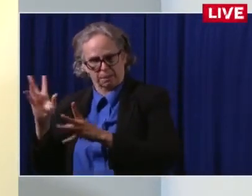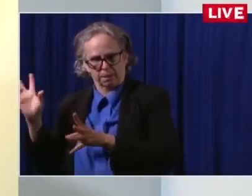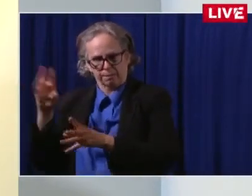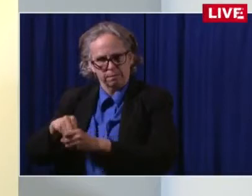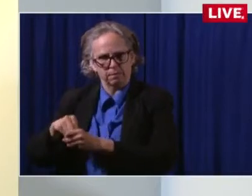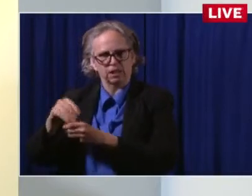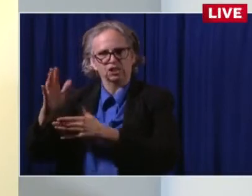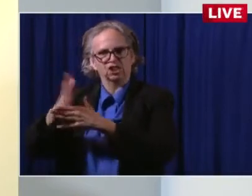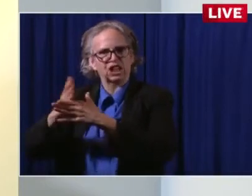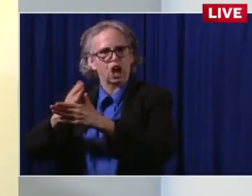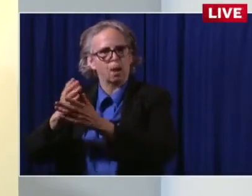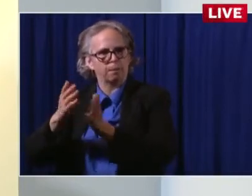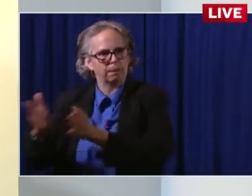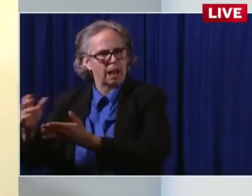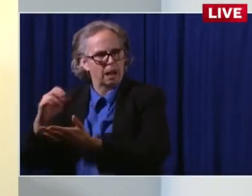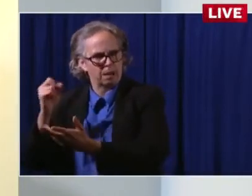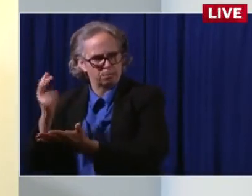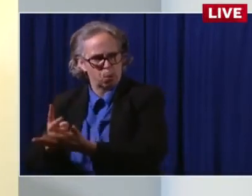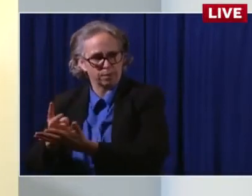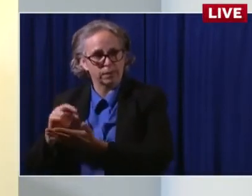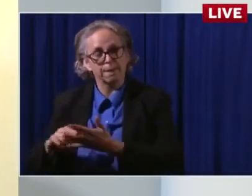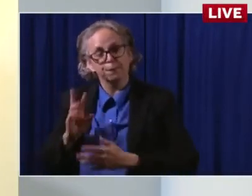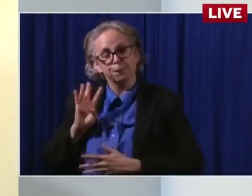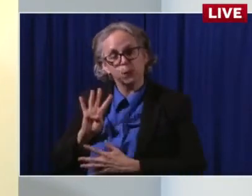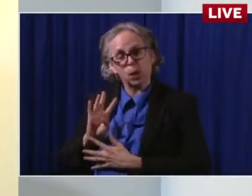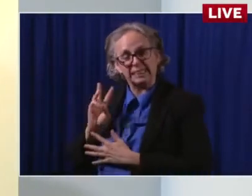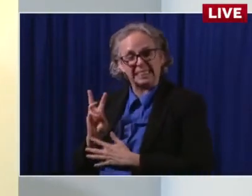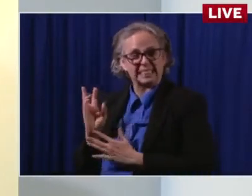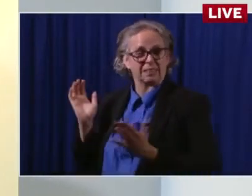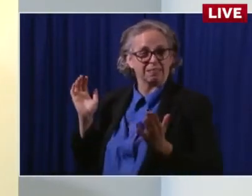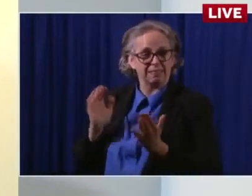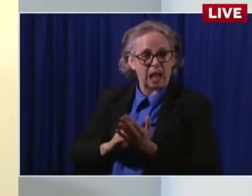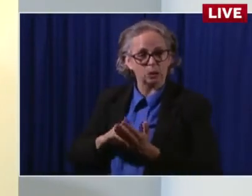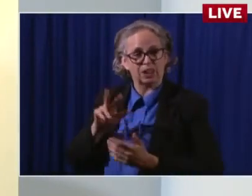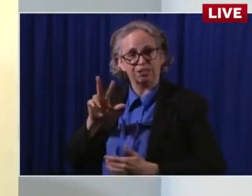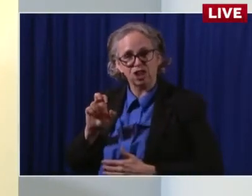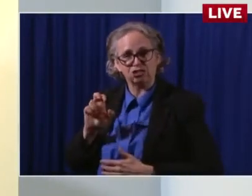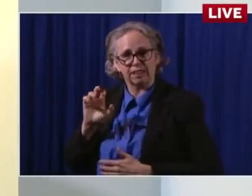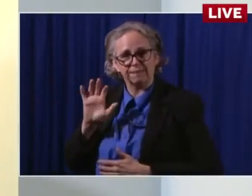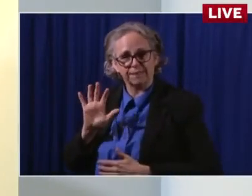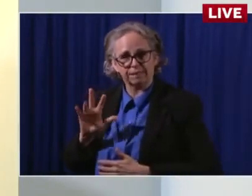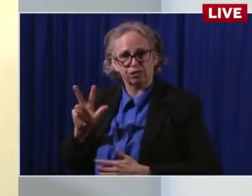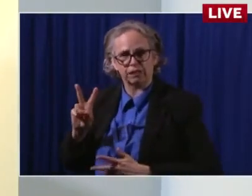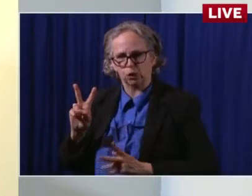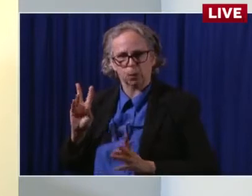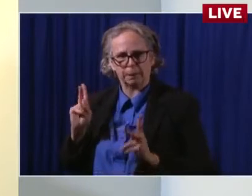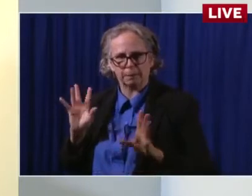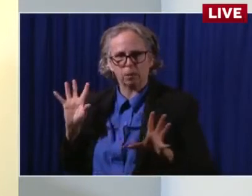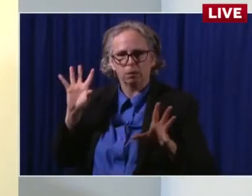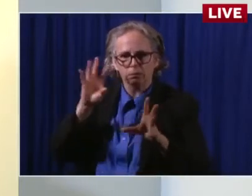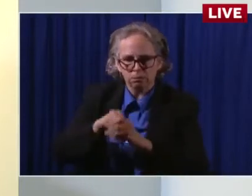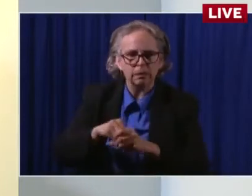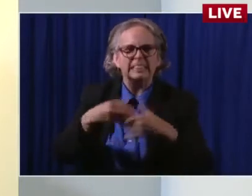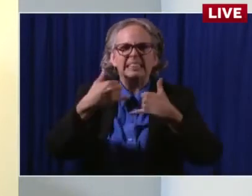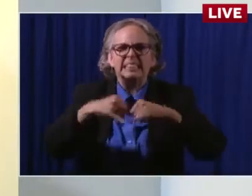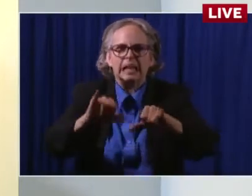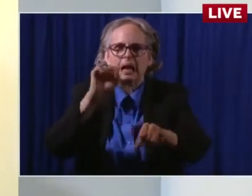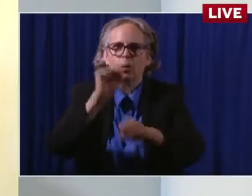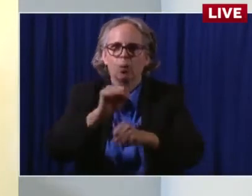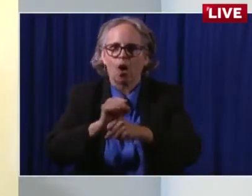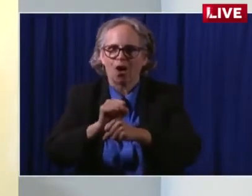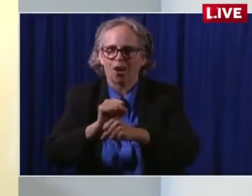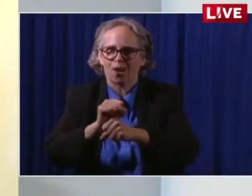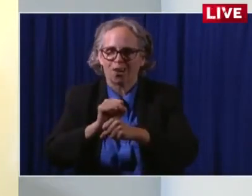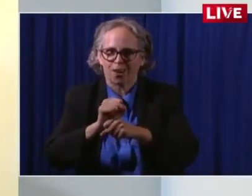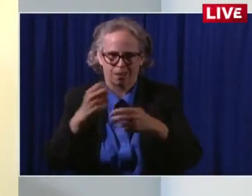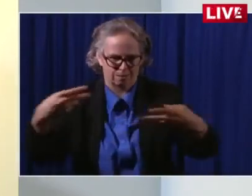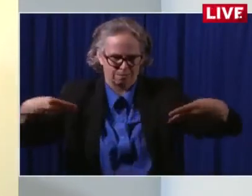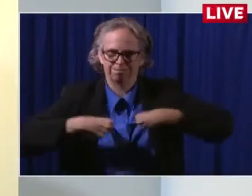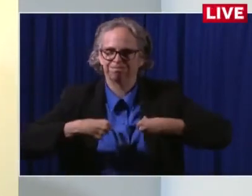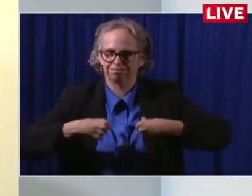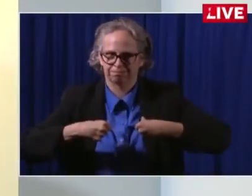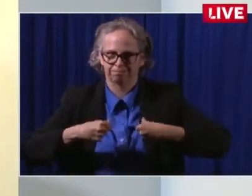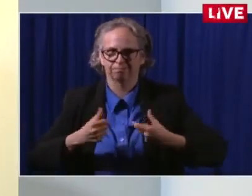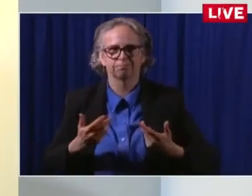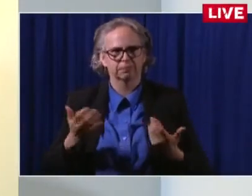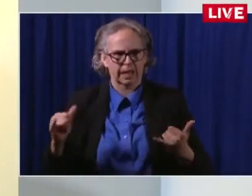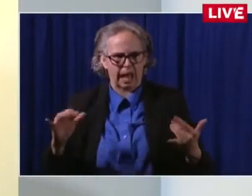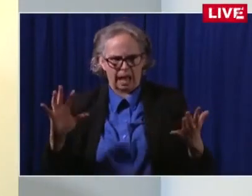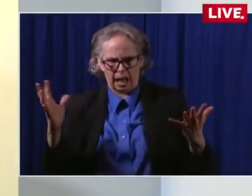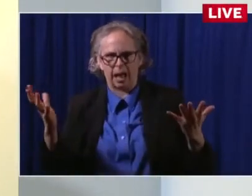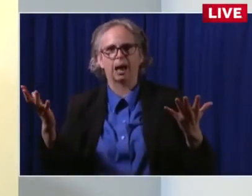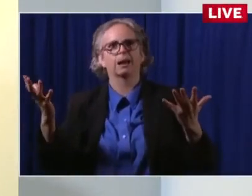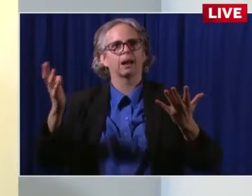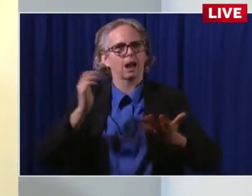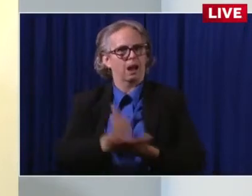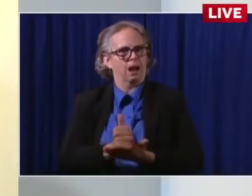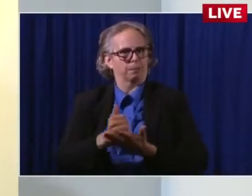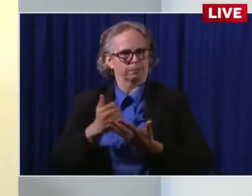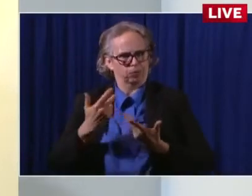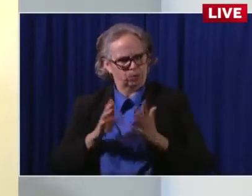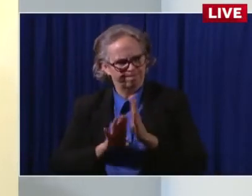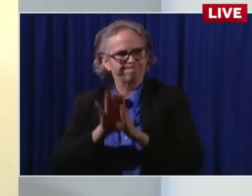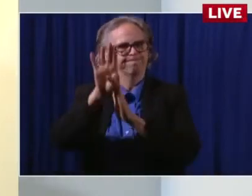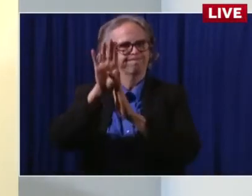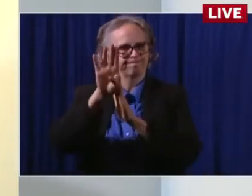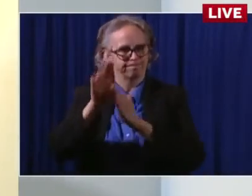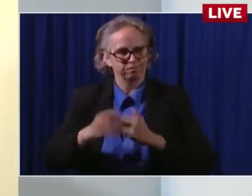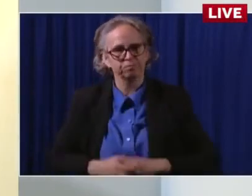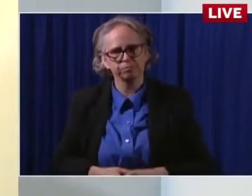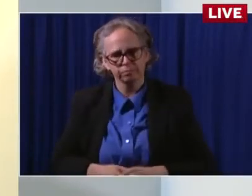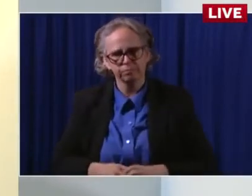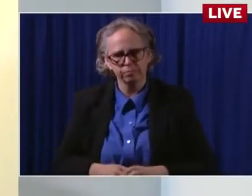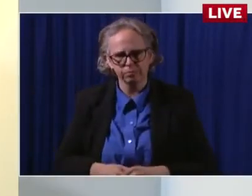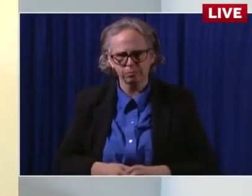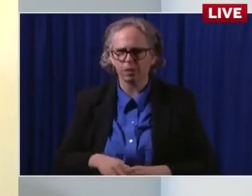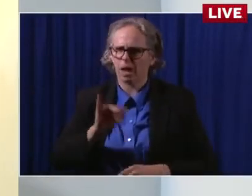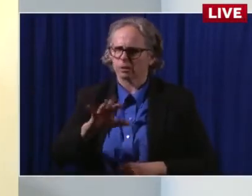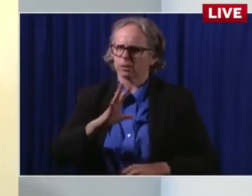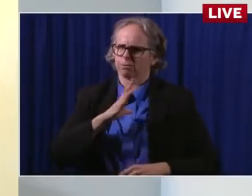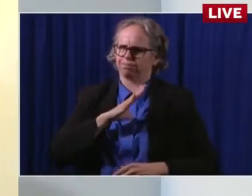1680 SHARED WORK OHIO PLANS HAVE BEEN ADVANCED, AND THAT HAS ALLOWED 46,352 EMPLOYEES TO STAY ON THE JOB AND STILL HAVE THE OPPORTUNITY TO REDUCE THEIR WORK AND ALSO GET COMPENSATED